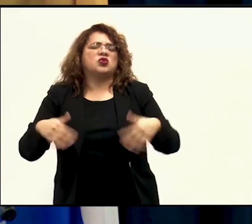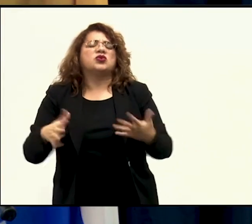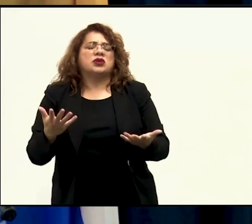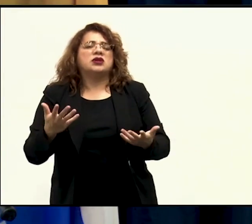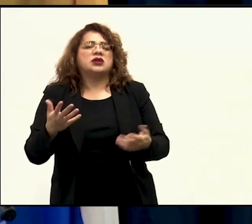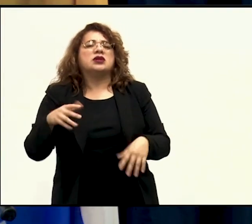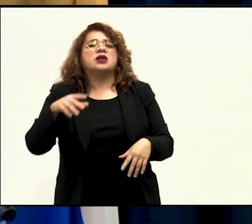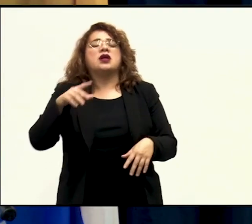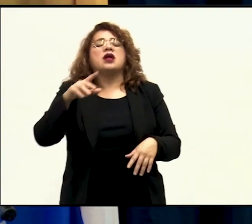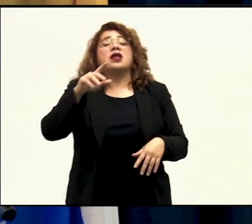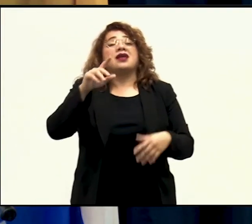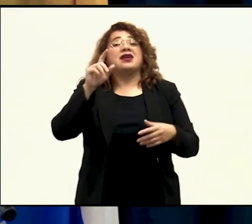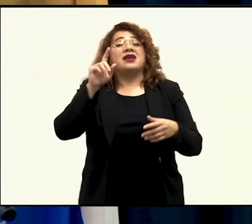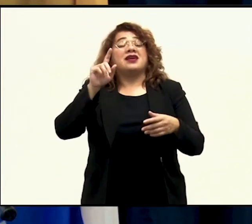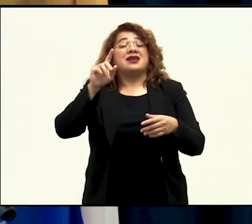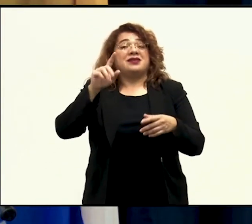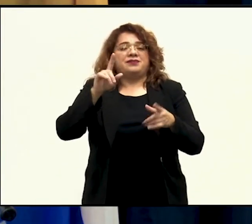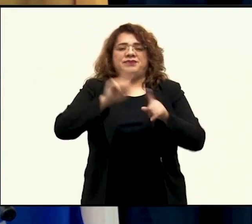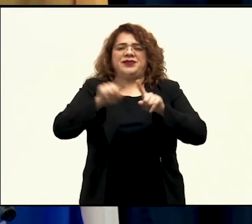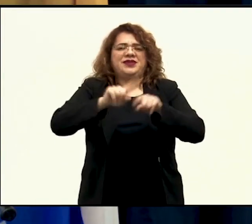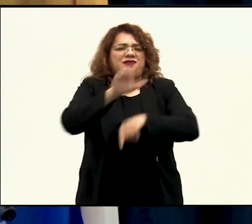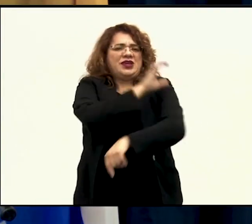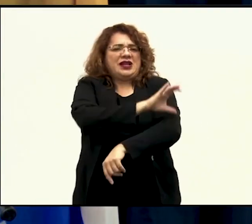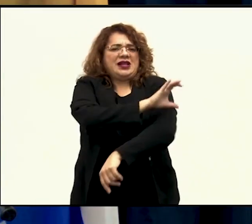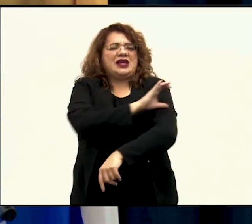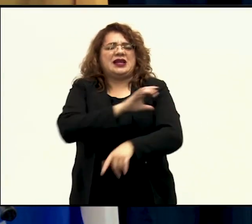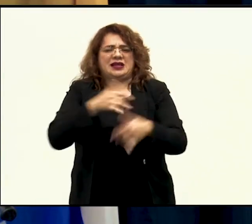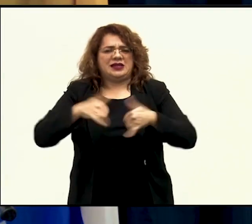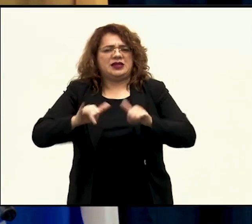These kids of course, these clinics are operating two days a week.